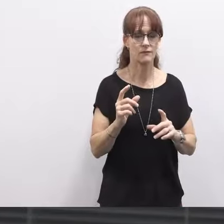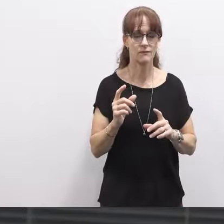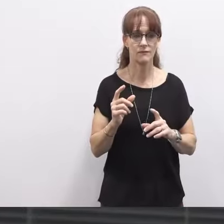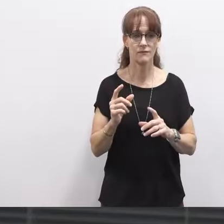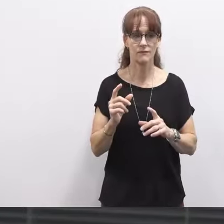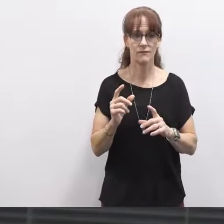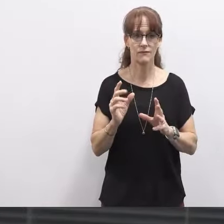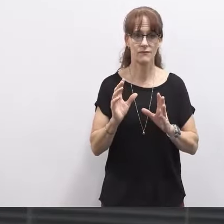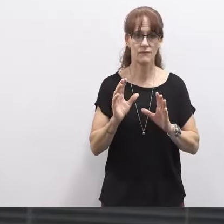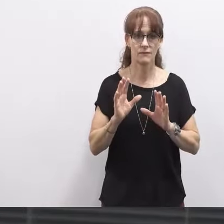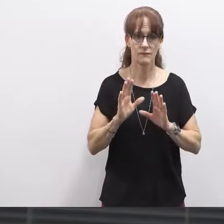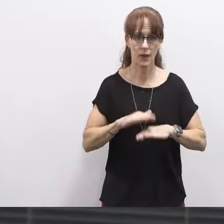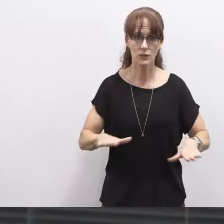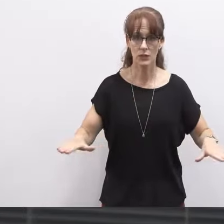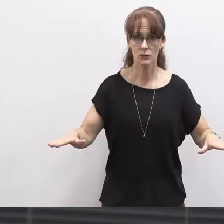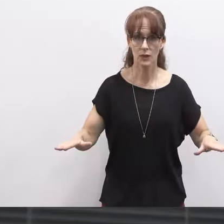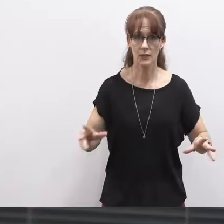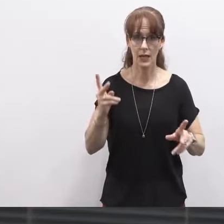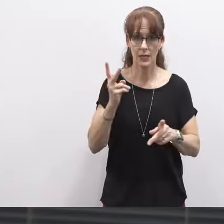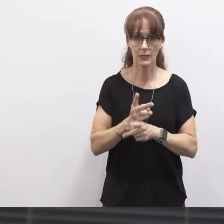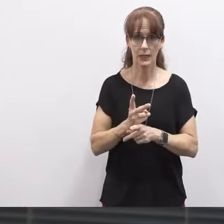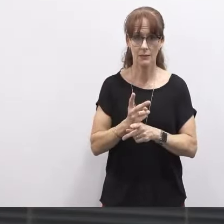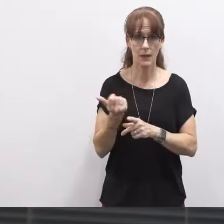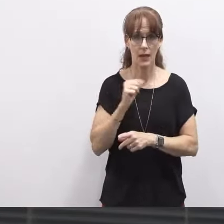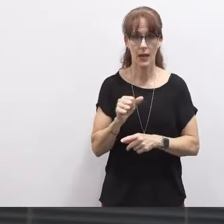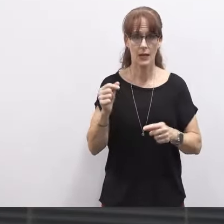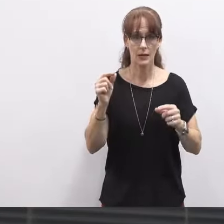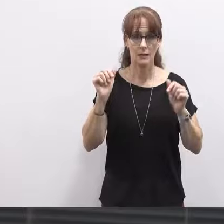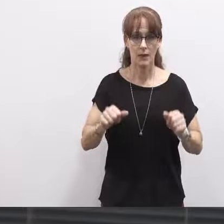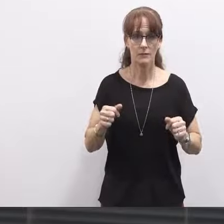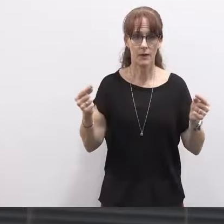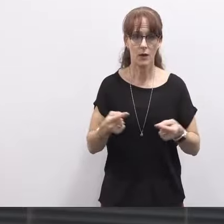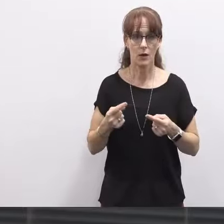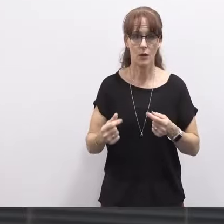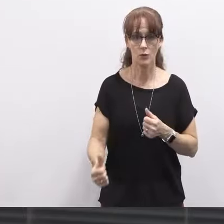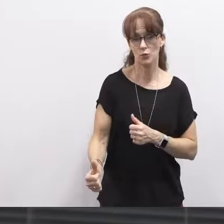of our children and keep them from any possible harm is to reject these mandates.